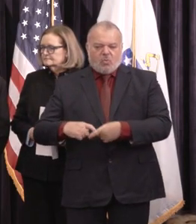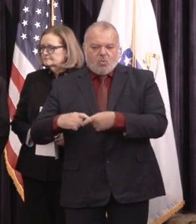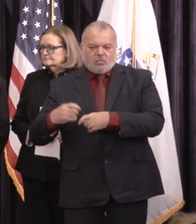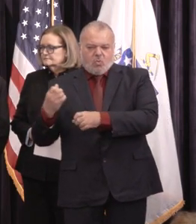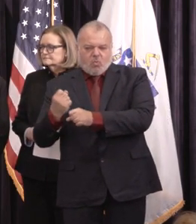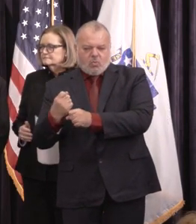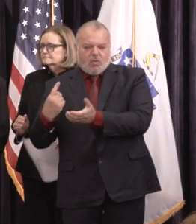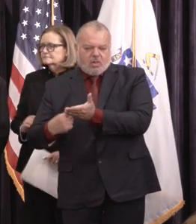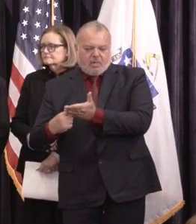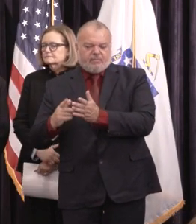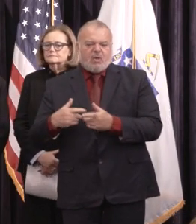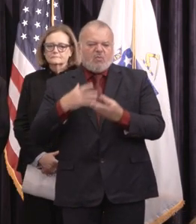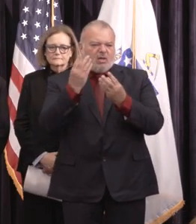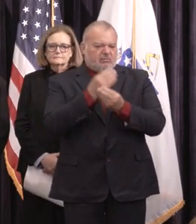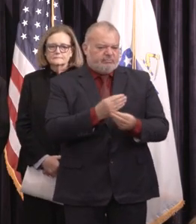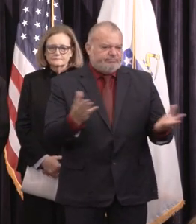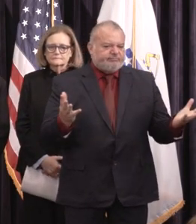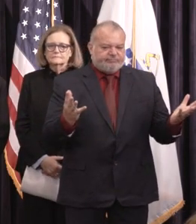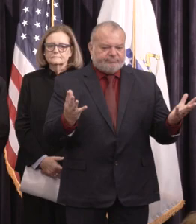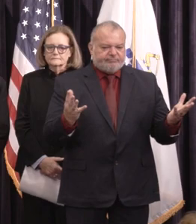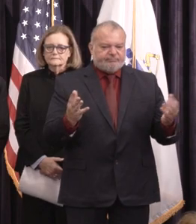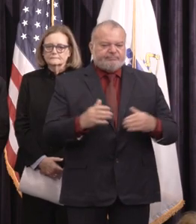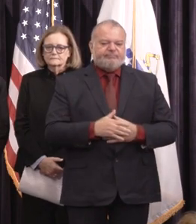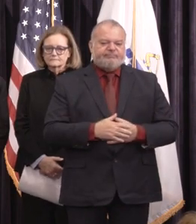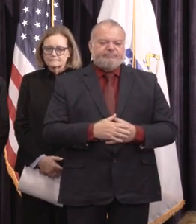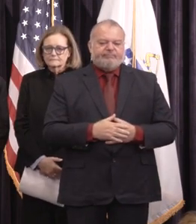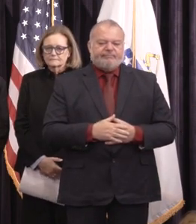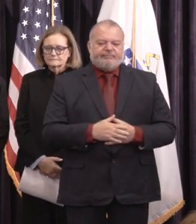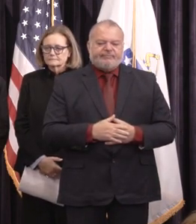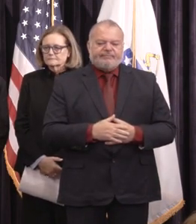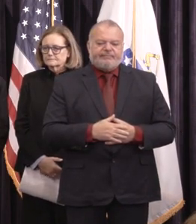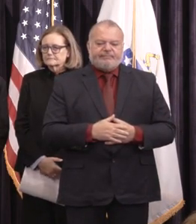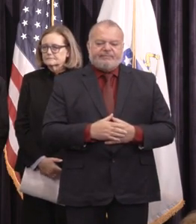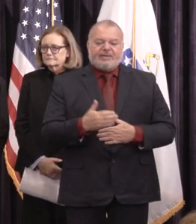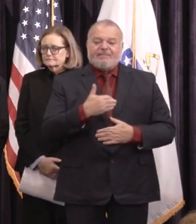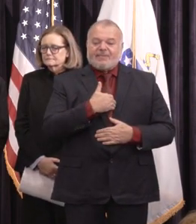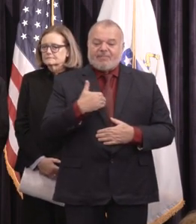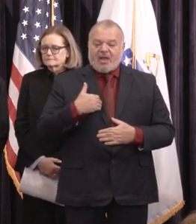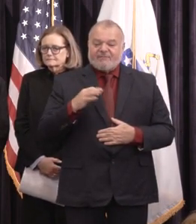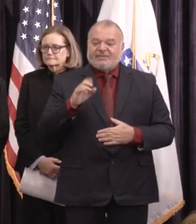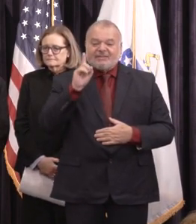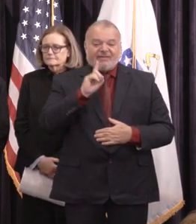the deaf and hard of hearing community. Lewiston was a really tough event. It deeply impacted